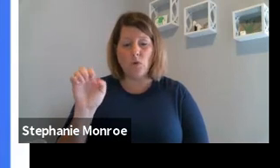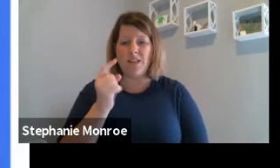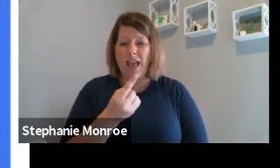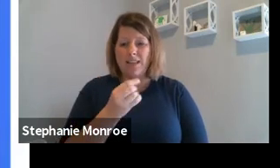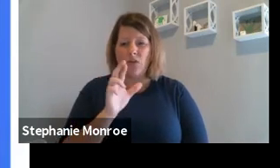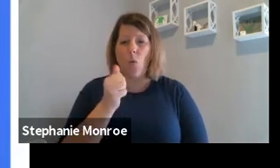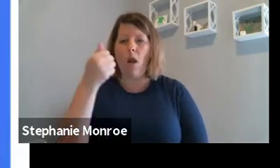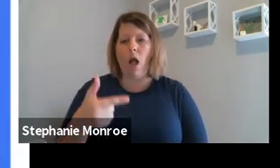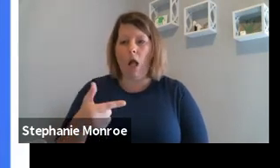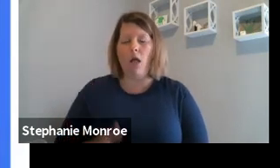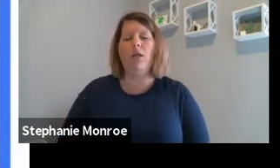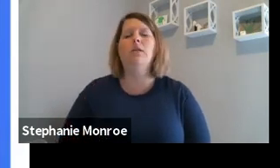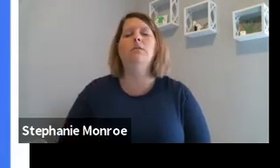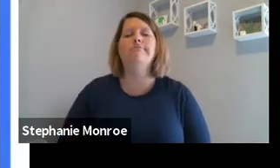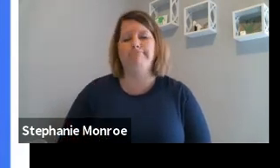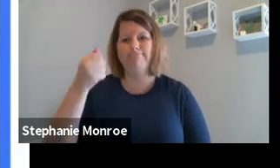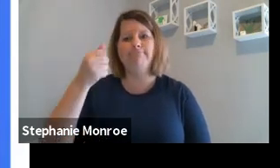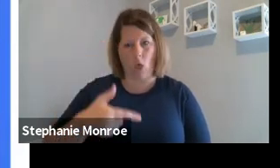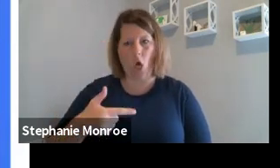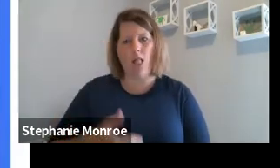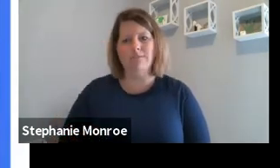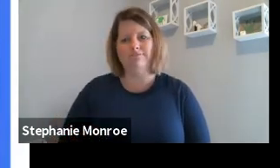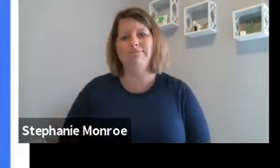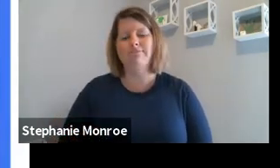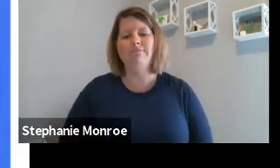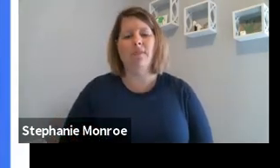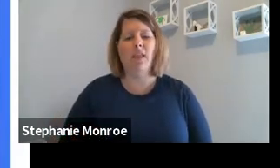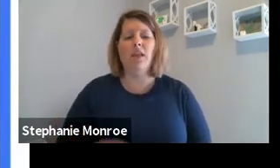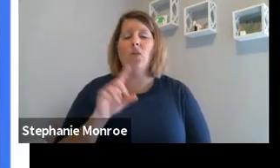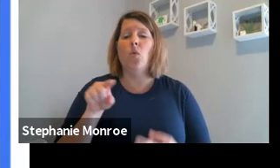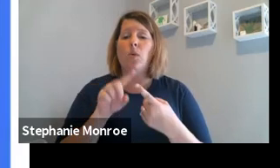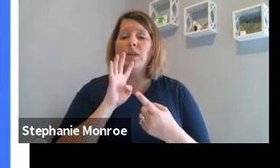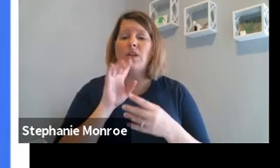It is basically all of the above. Because when we talk about not being able to see someone,